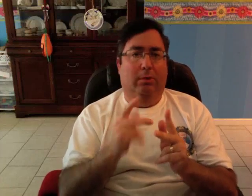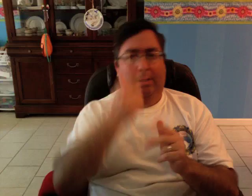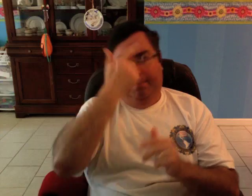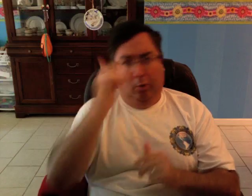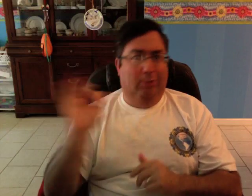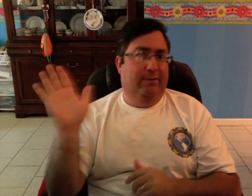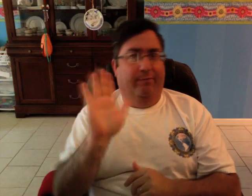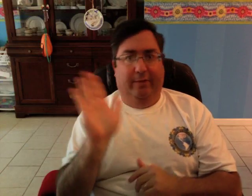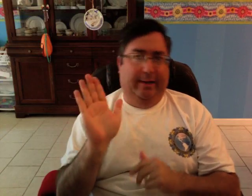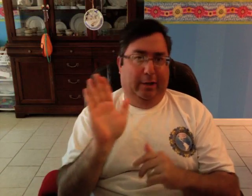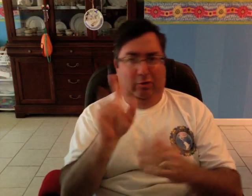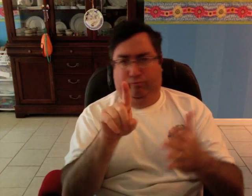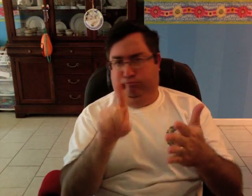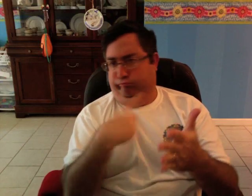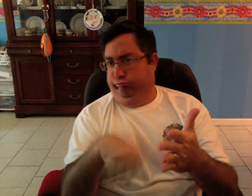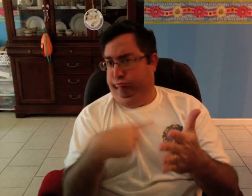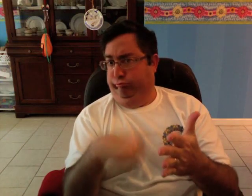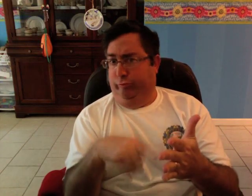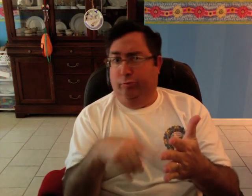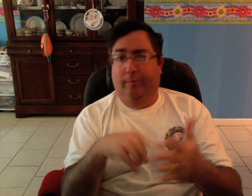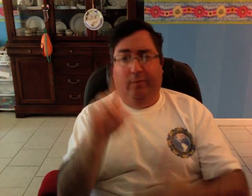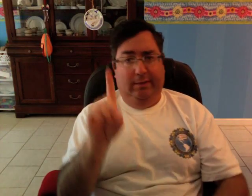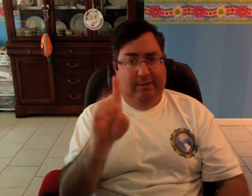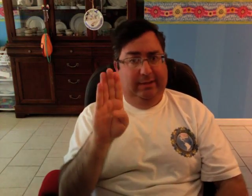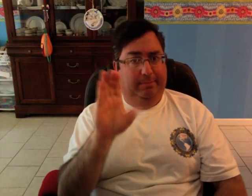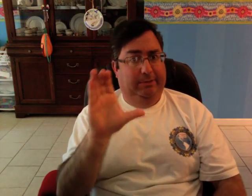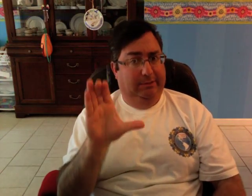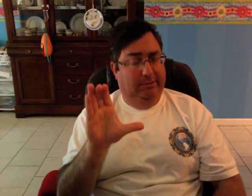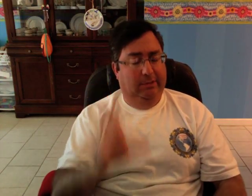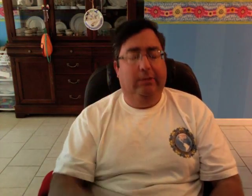because of their criticism of DBC.